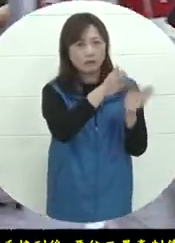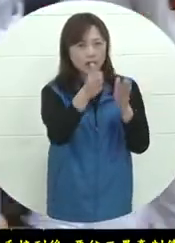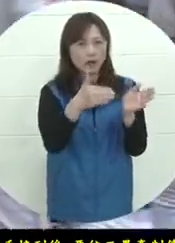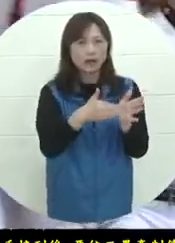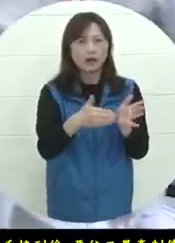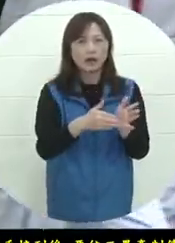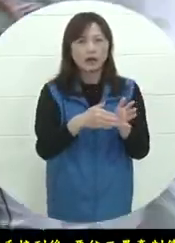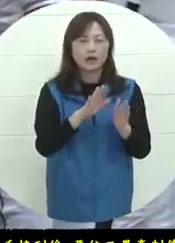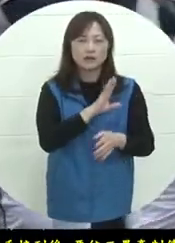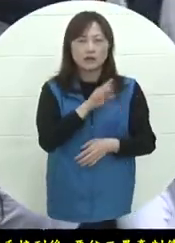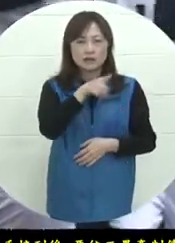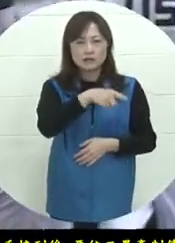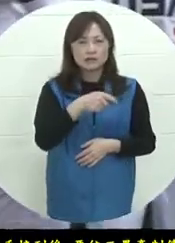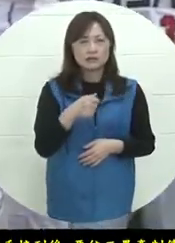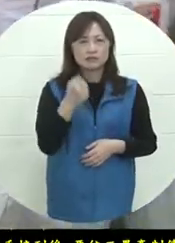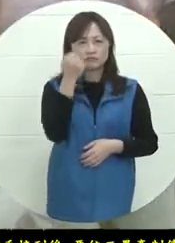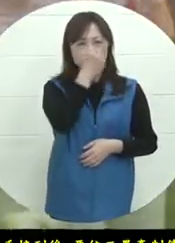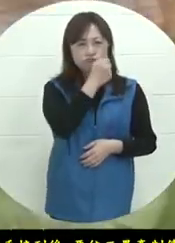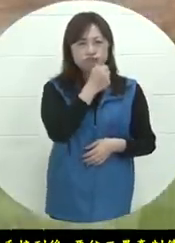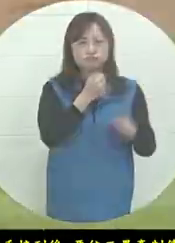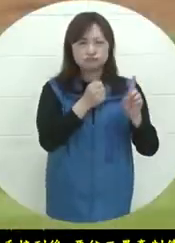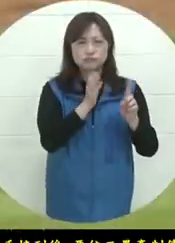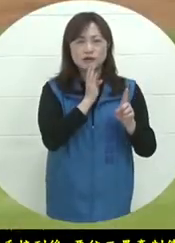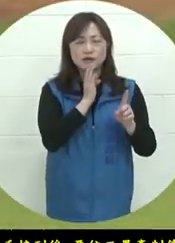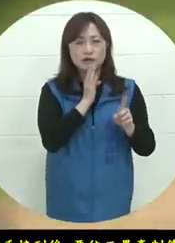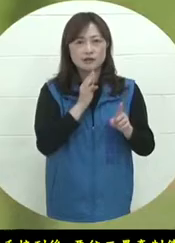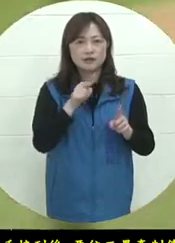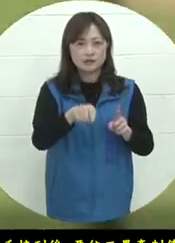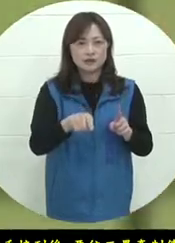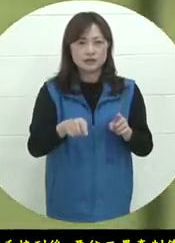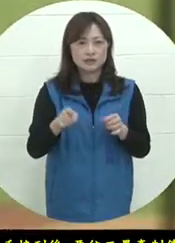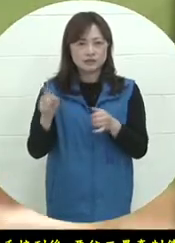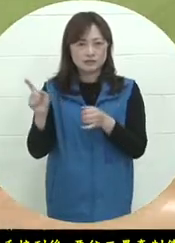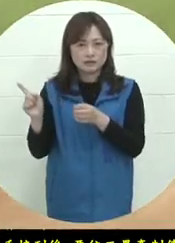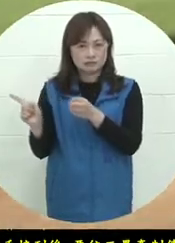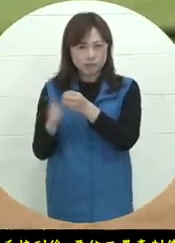so the batter was given a walk. It was paired with a start of the runner